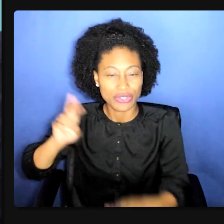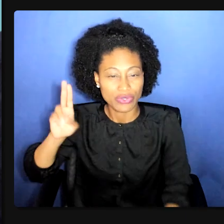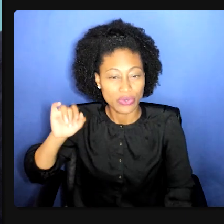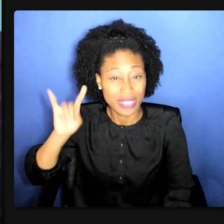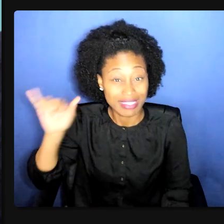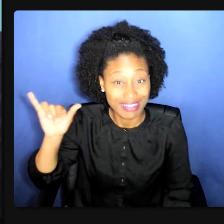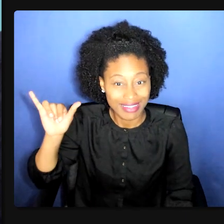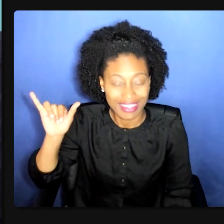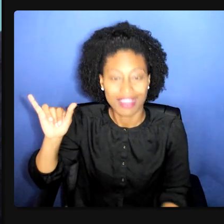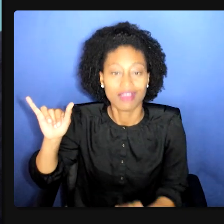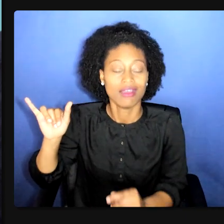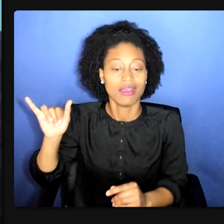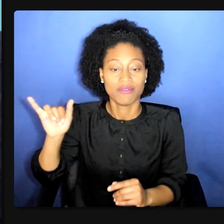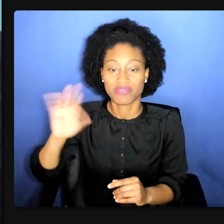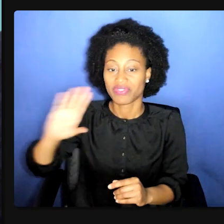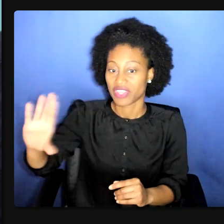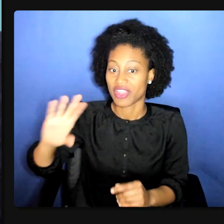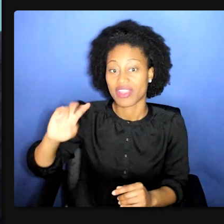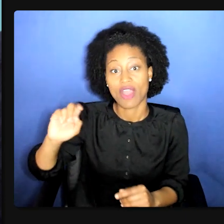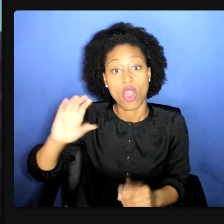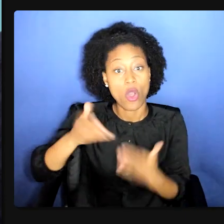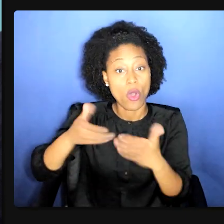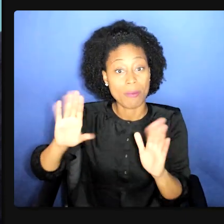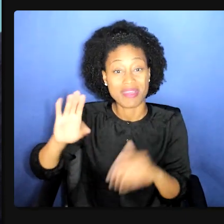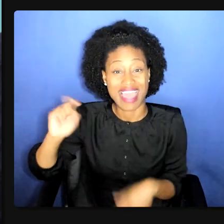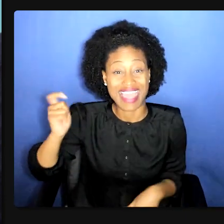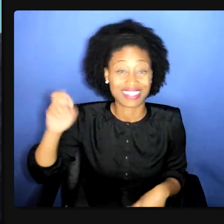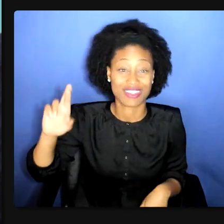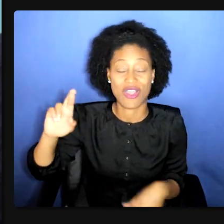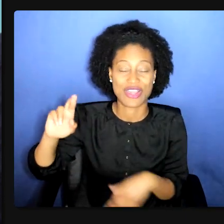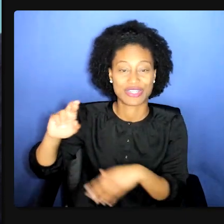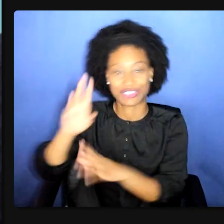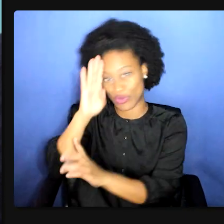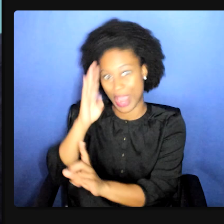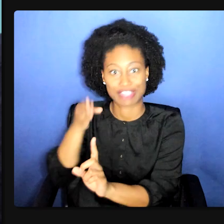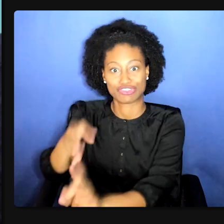where we're building on their xr interaction toolkit uh and their the work that they've